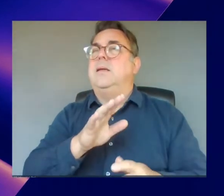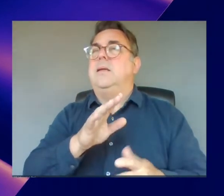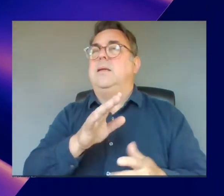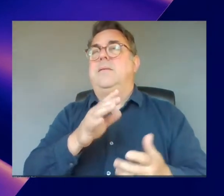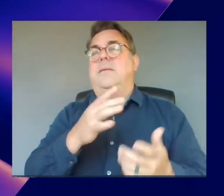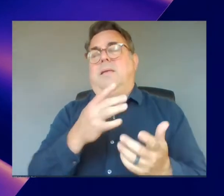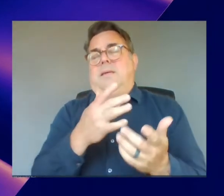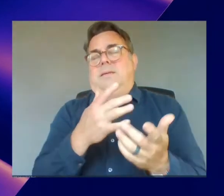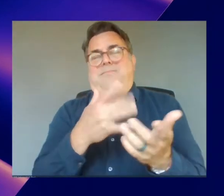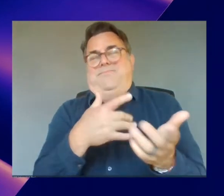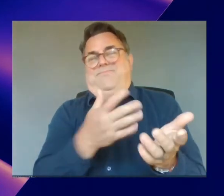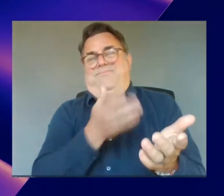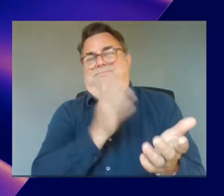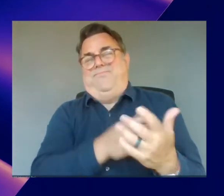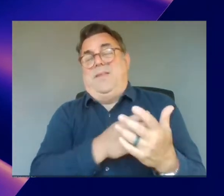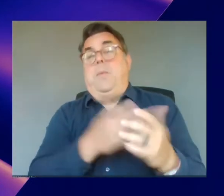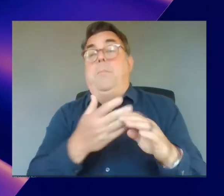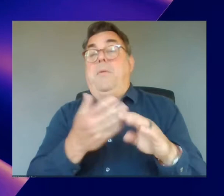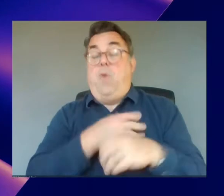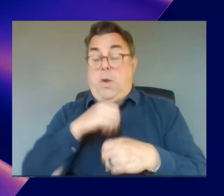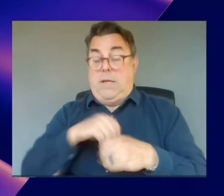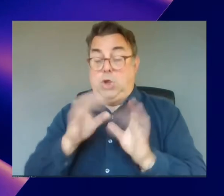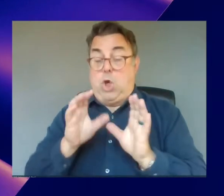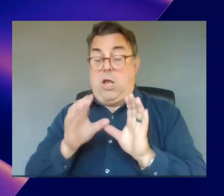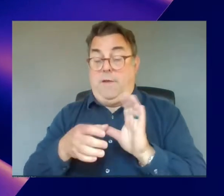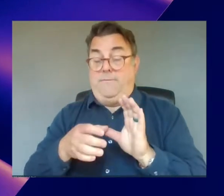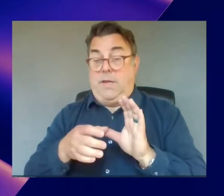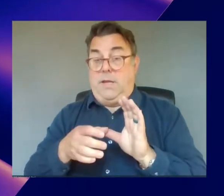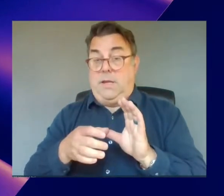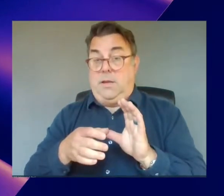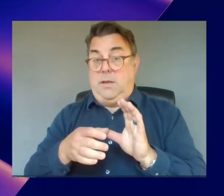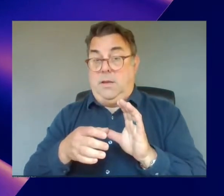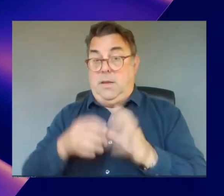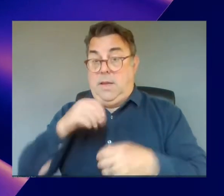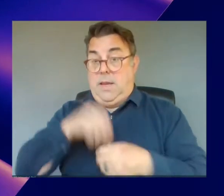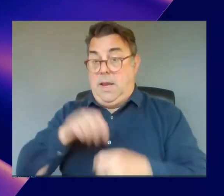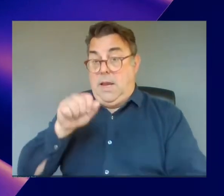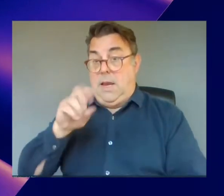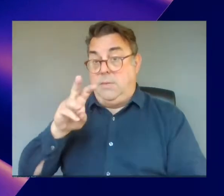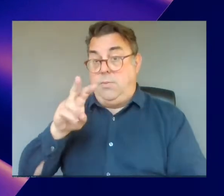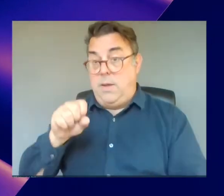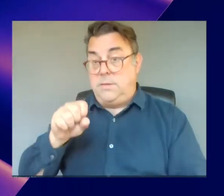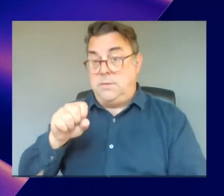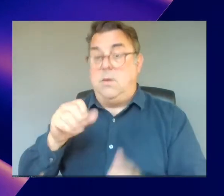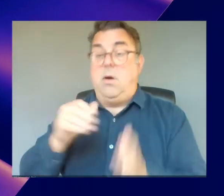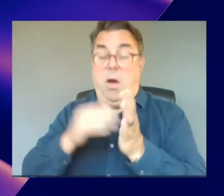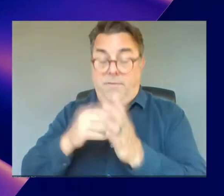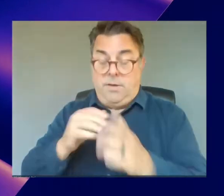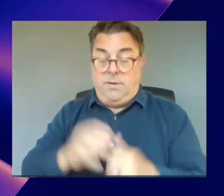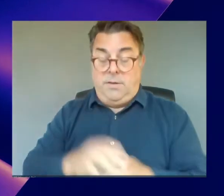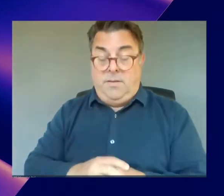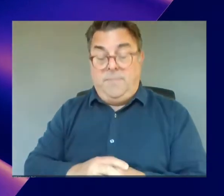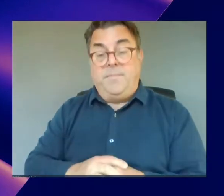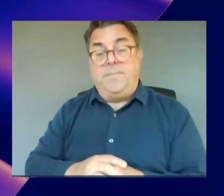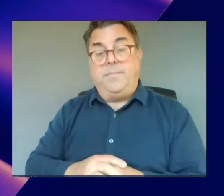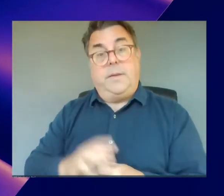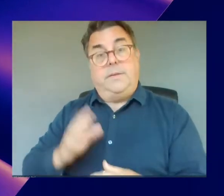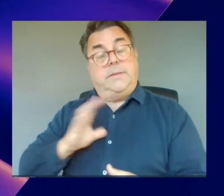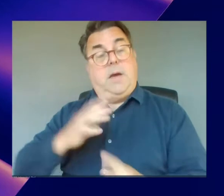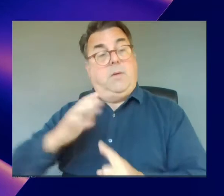We use AppConfig internally, I forgot to mention, AppConfig internally inside of AWS, quite a bit. It's one of the top services for things like Prime Day,